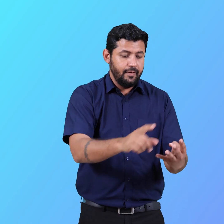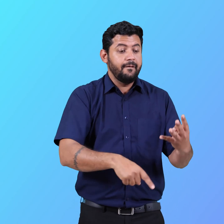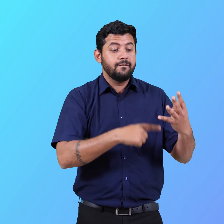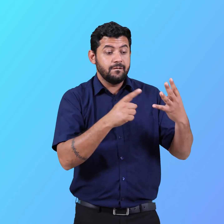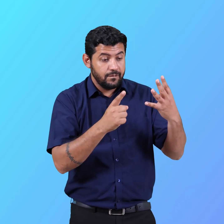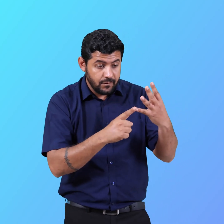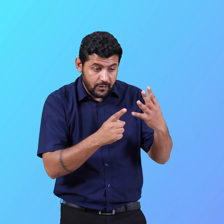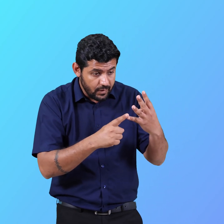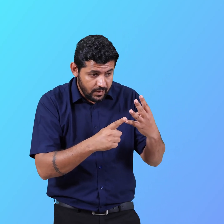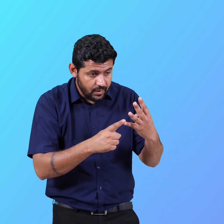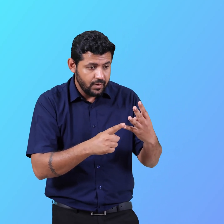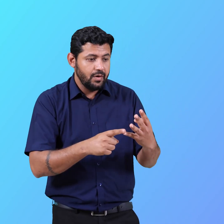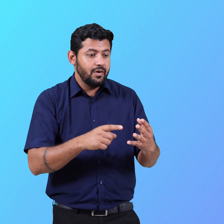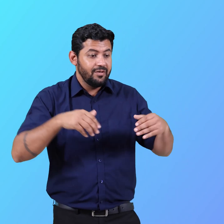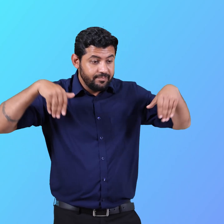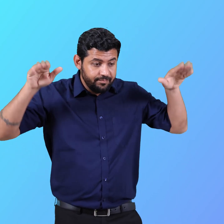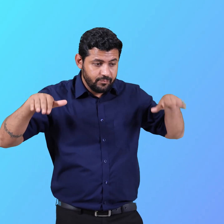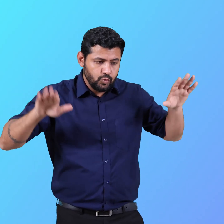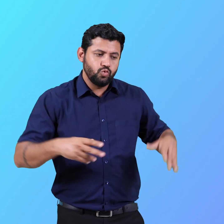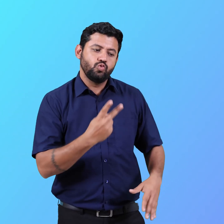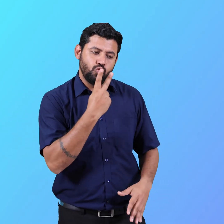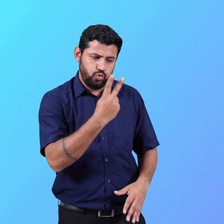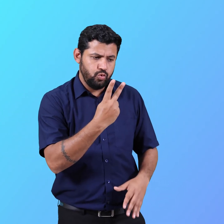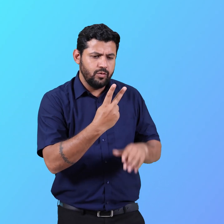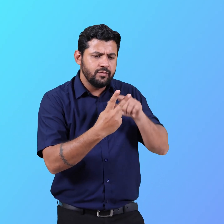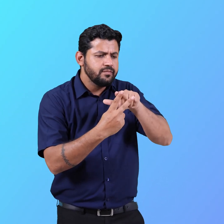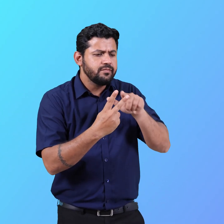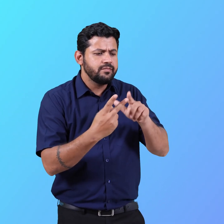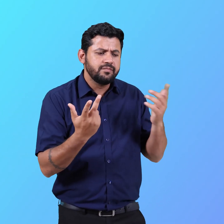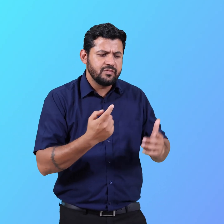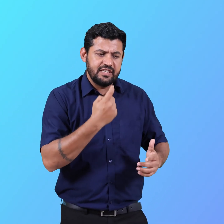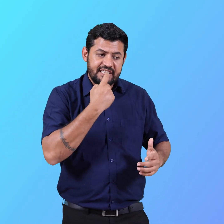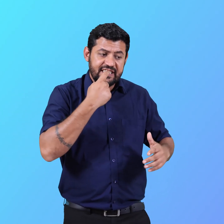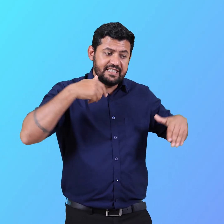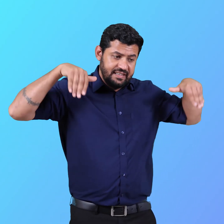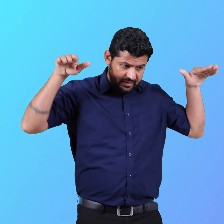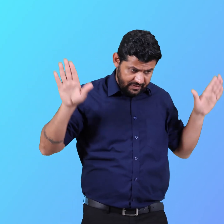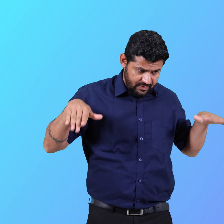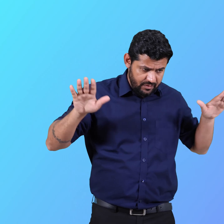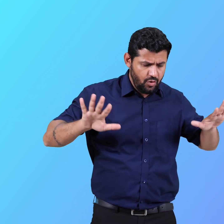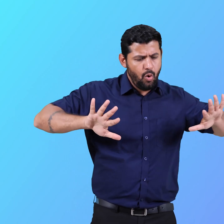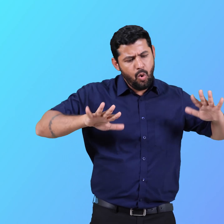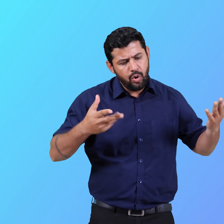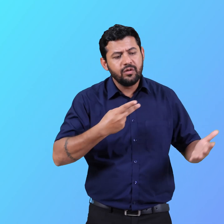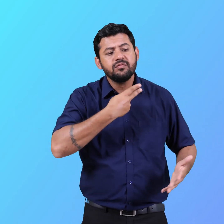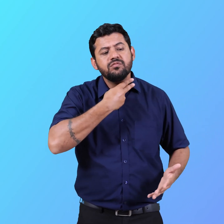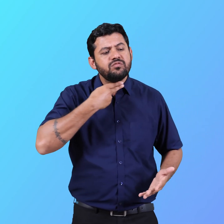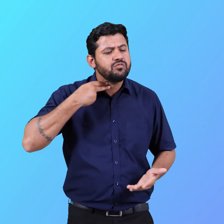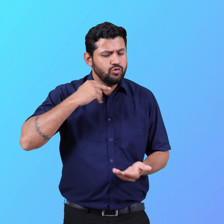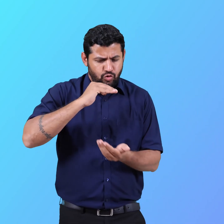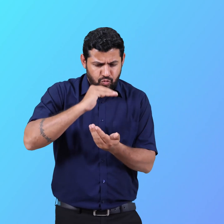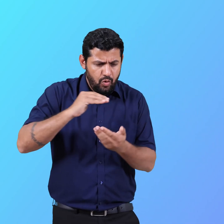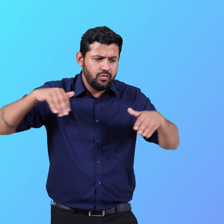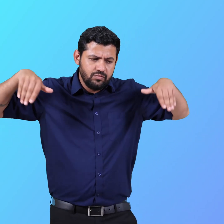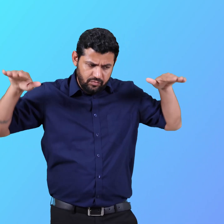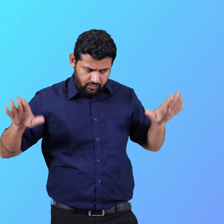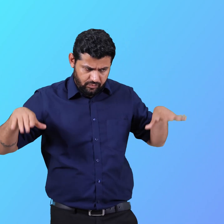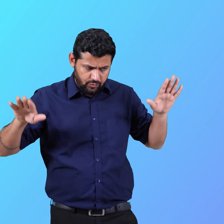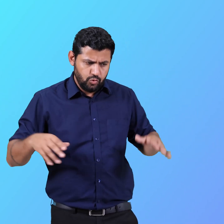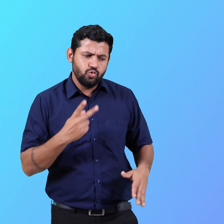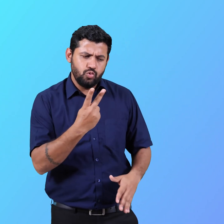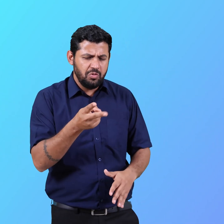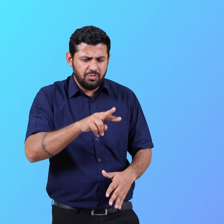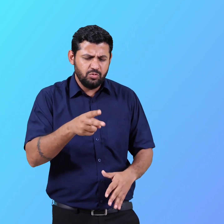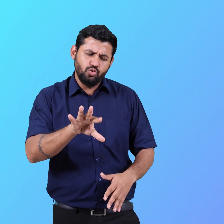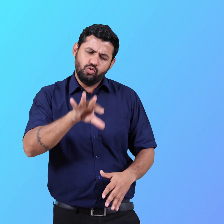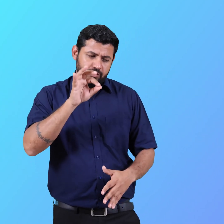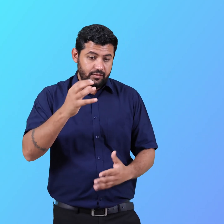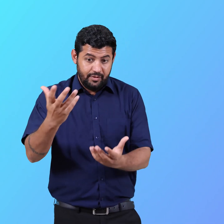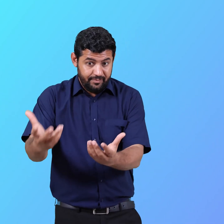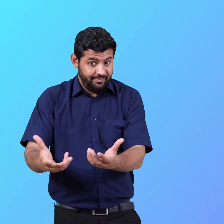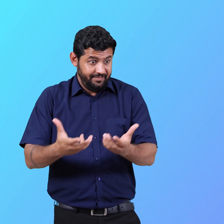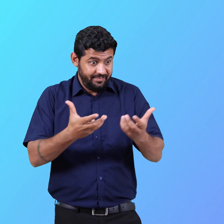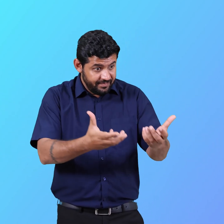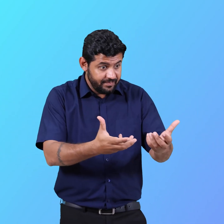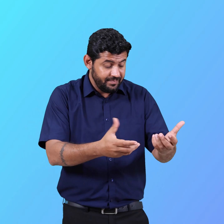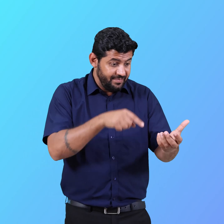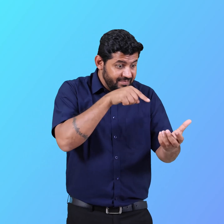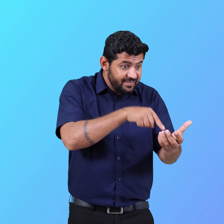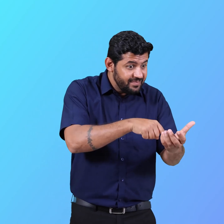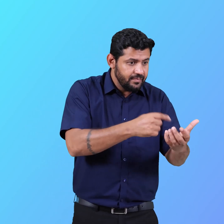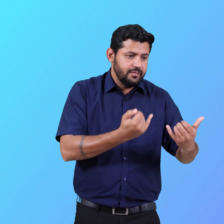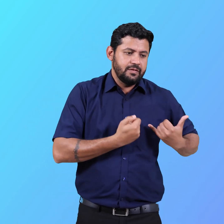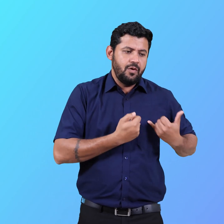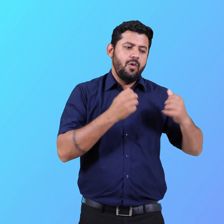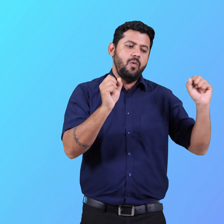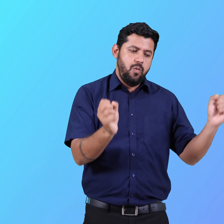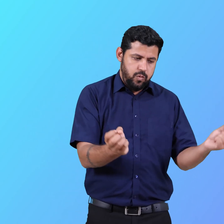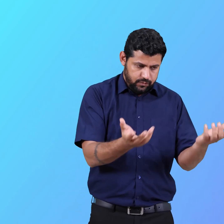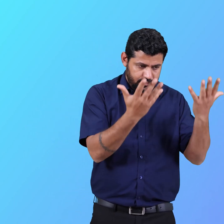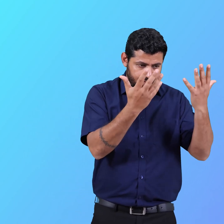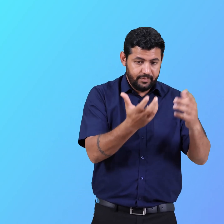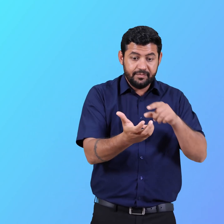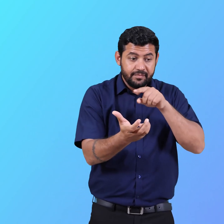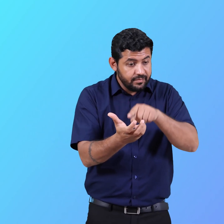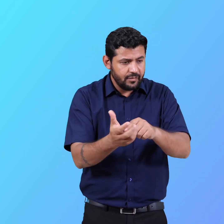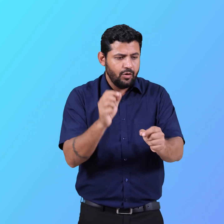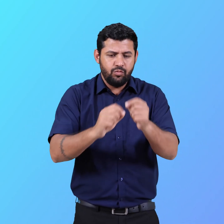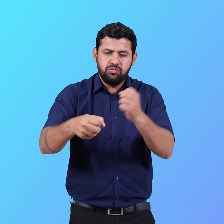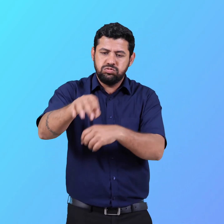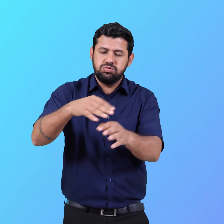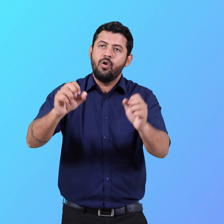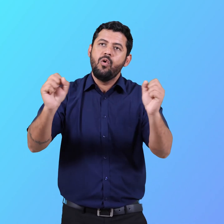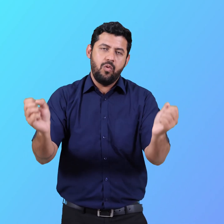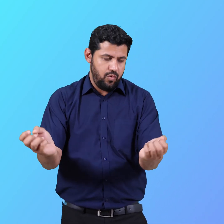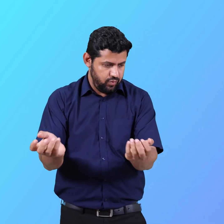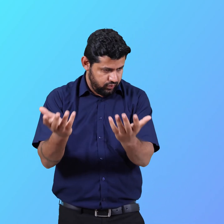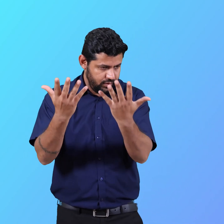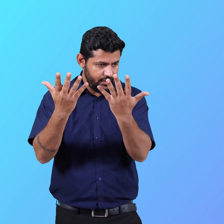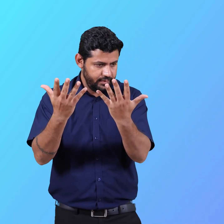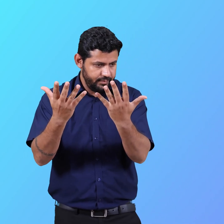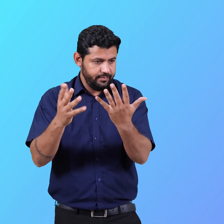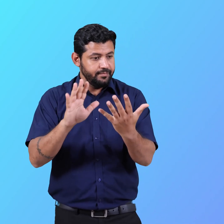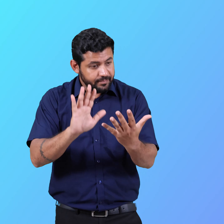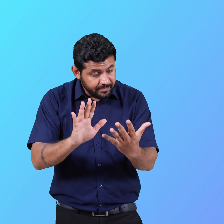and two doves or two young pigeons. Even poor people can afford these things. One bird will be a sin offering, and the other will be a burnt offering.